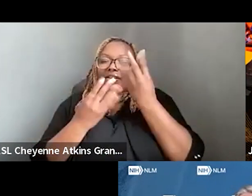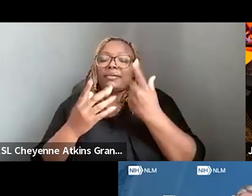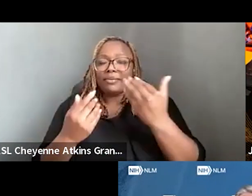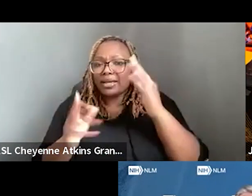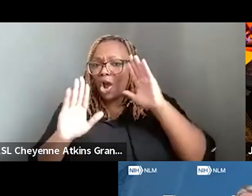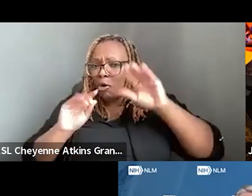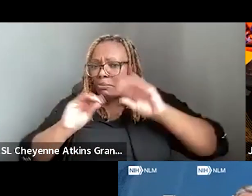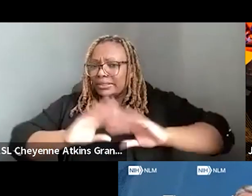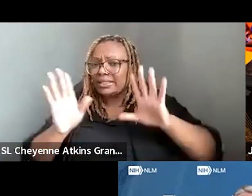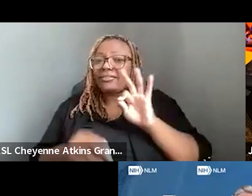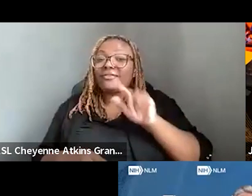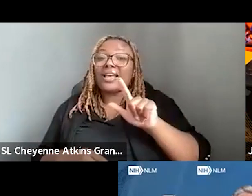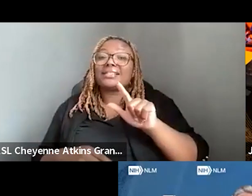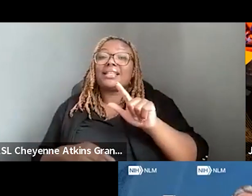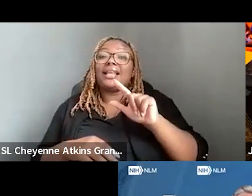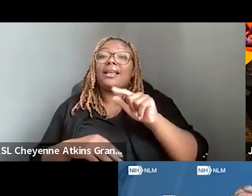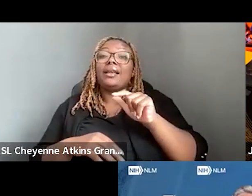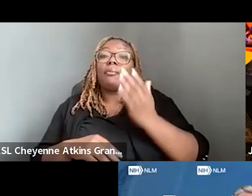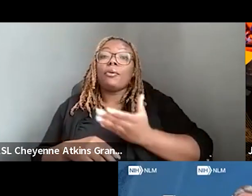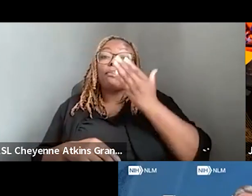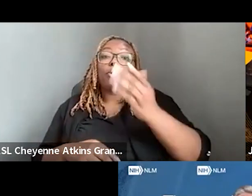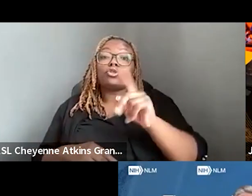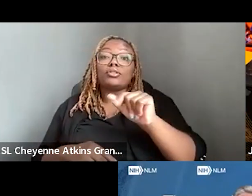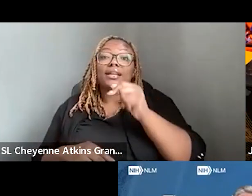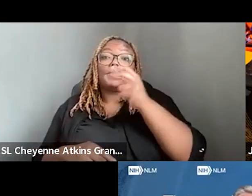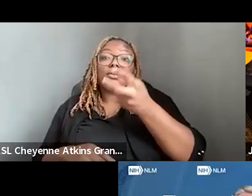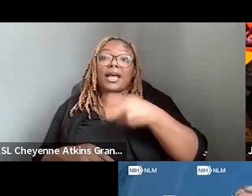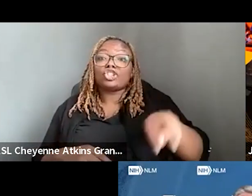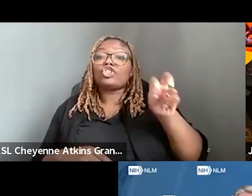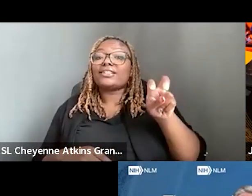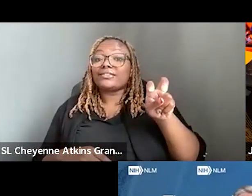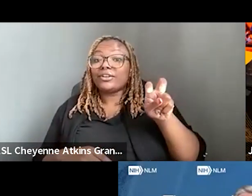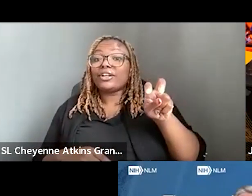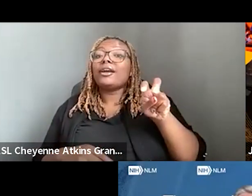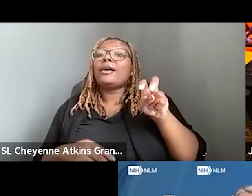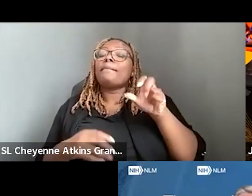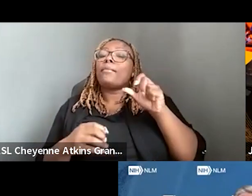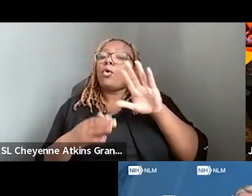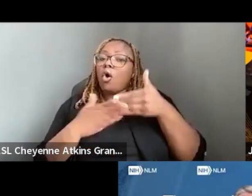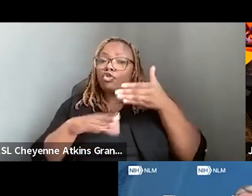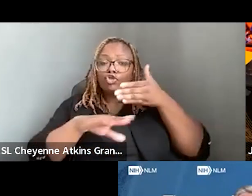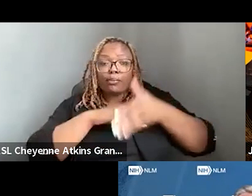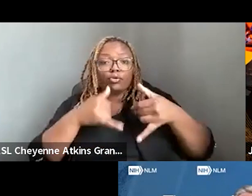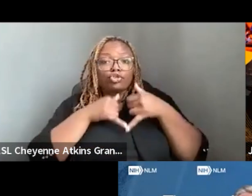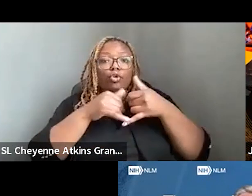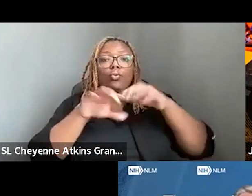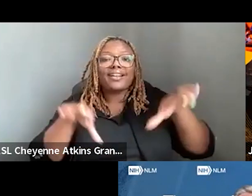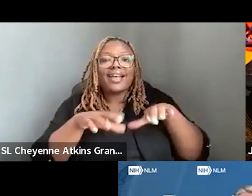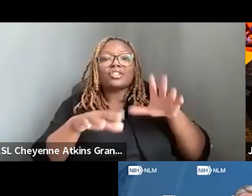FastLane proposal data is not being moved, but if it's an award, all of your post-award actions are available in Research.gov today.